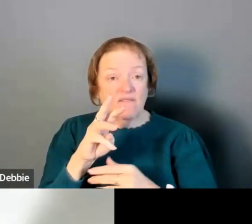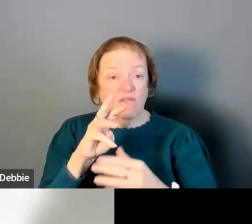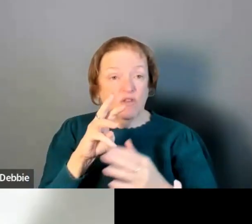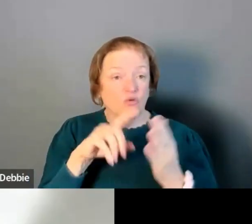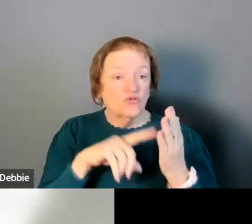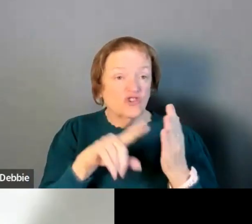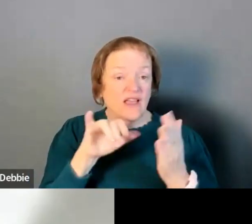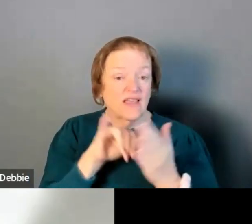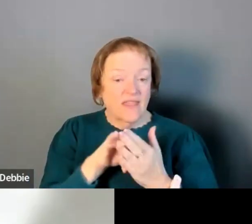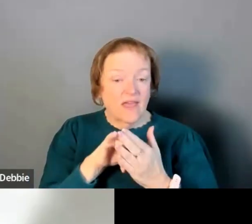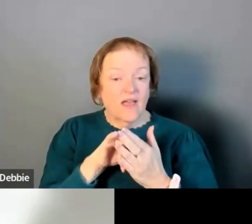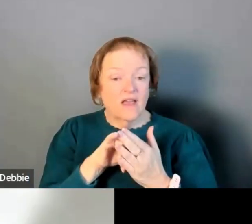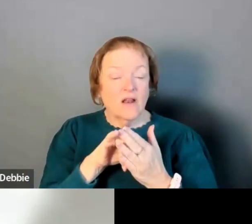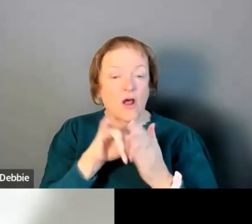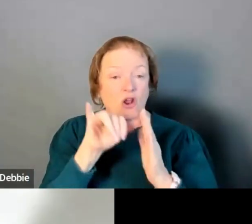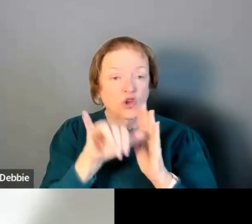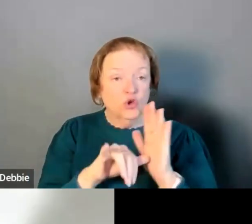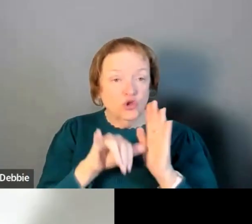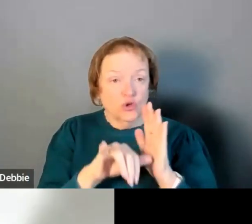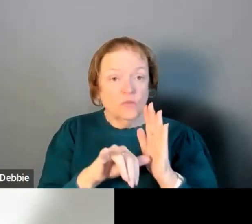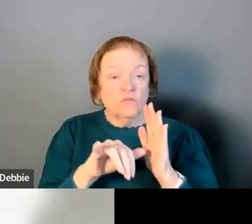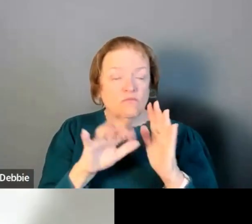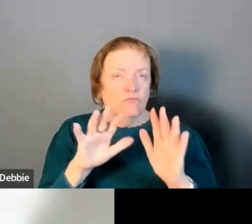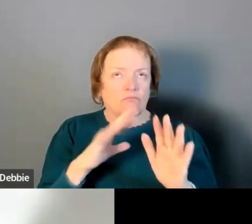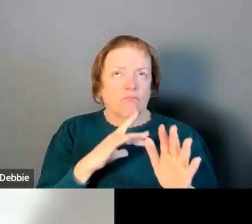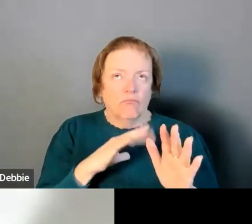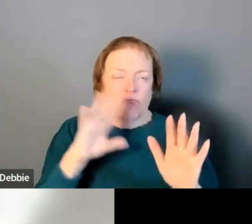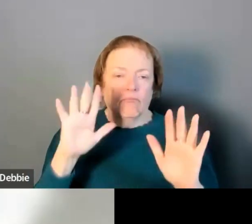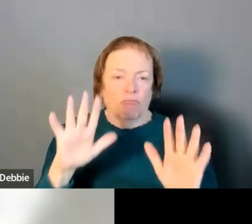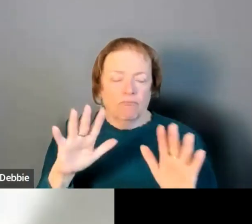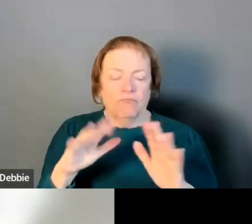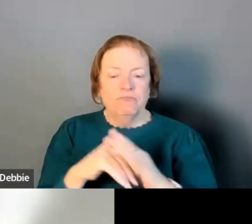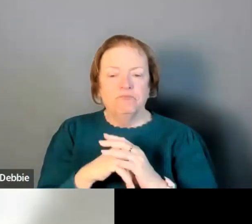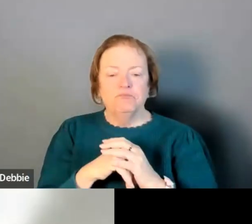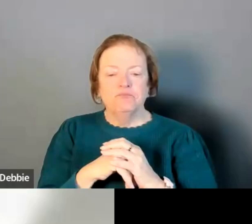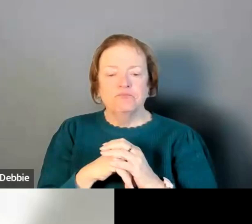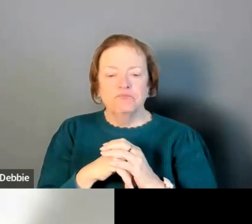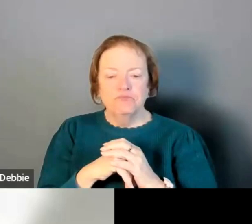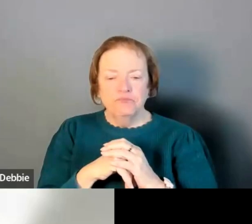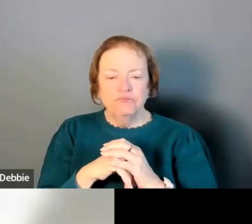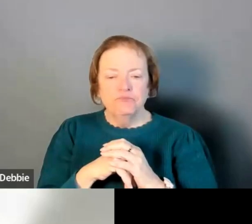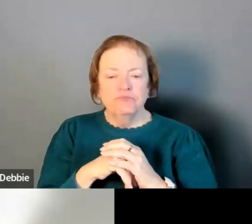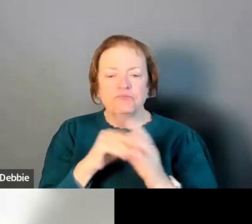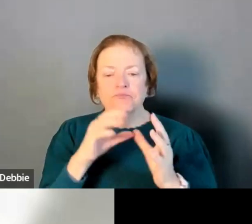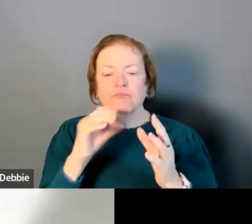So you could try the you could try that, and then there's they are still able to get some type of